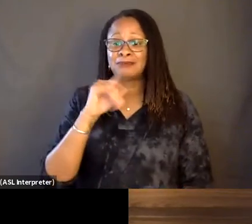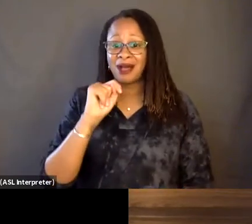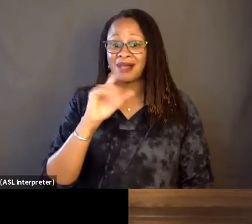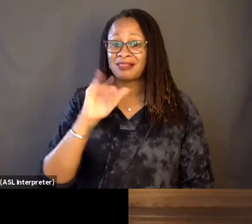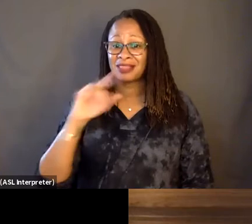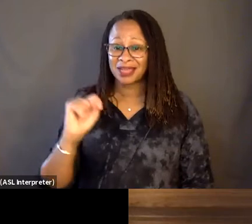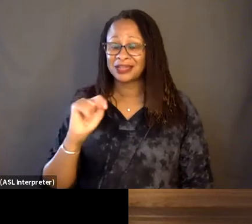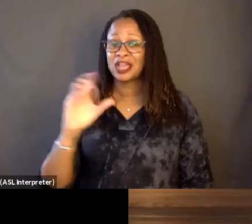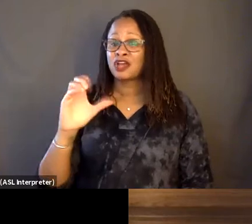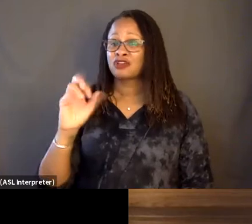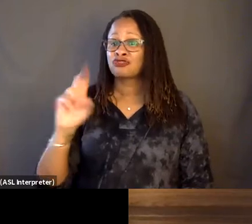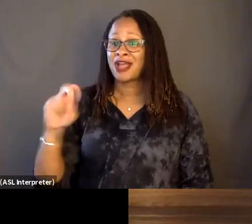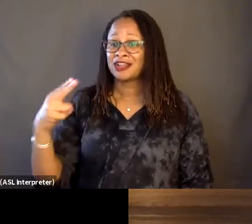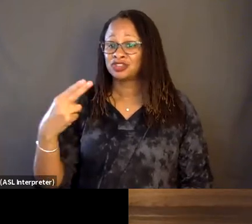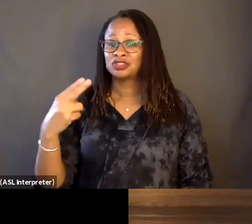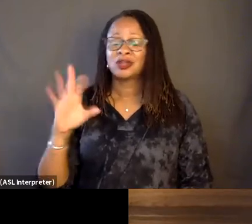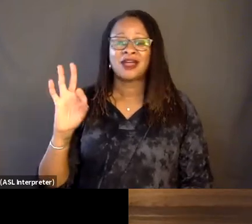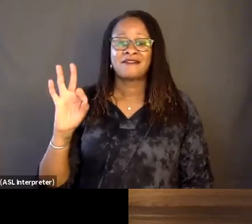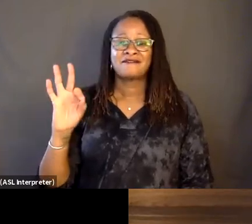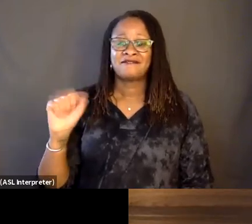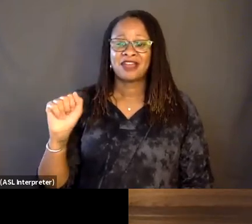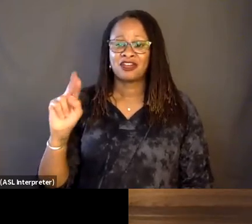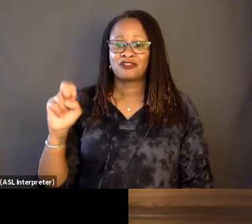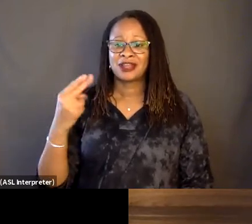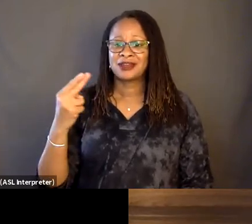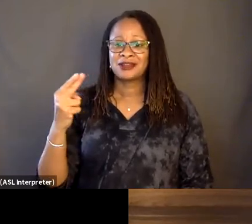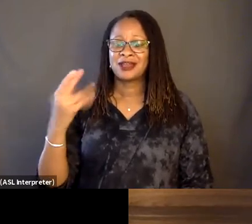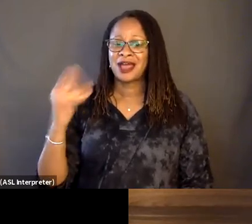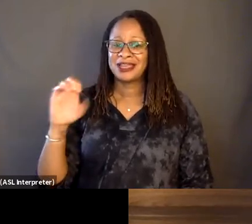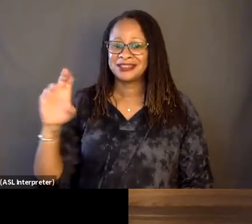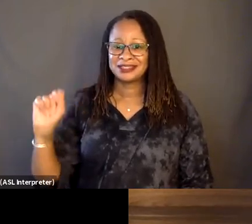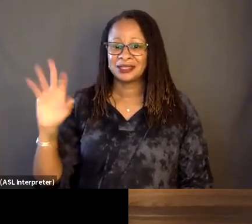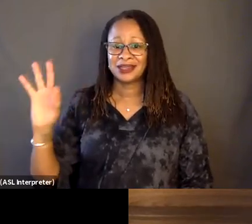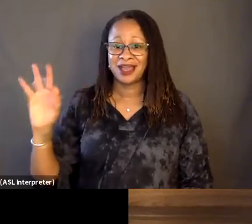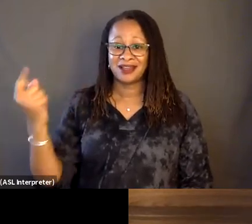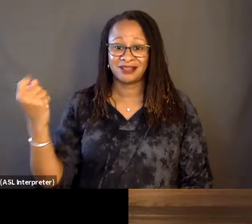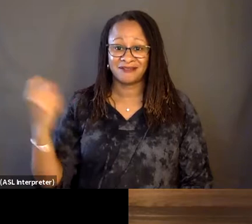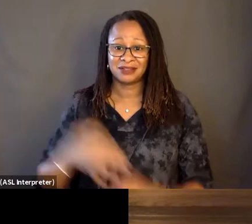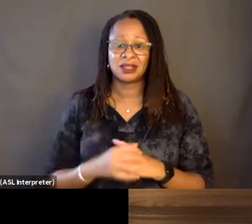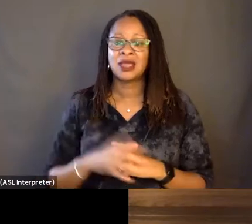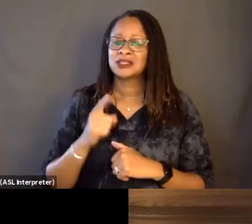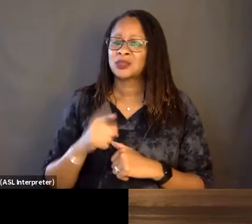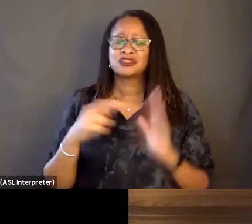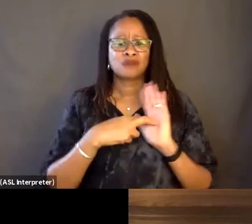So he has a reputation of taking on difficult films,